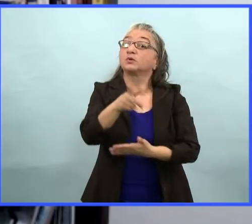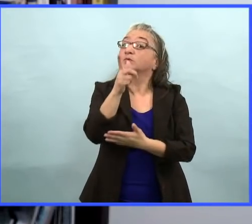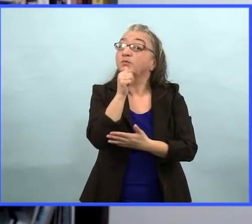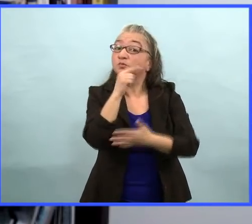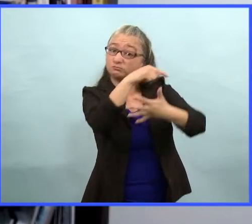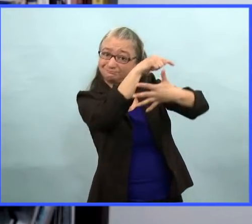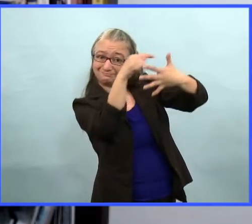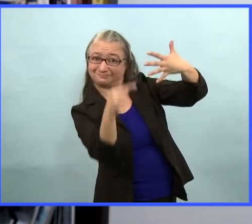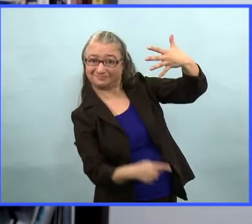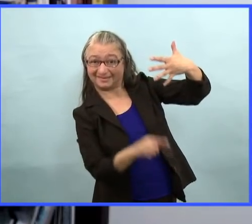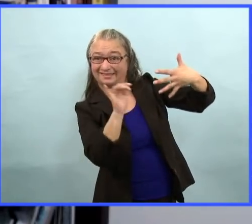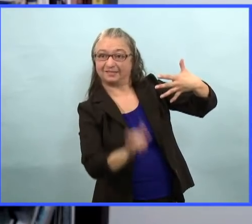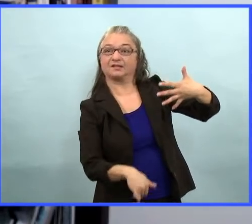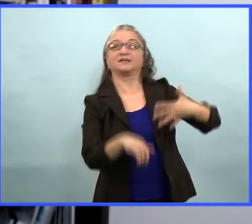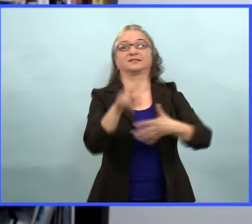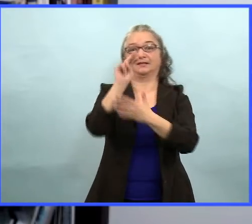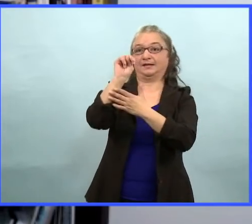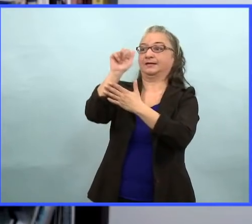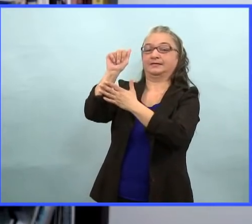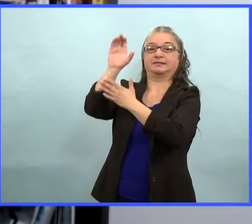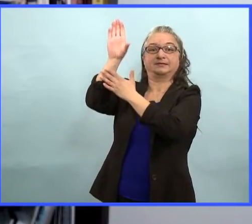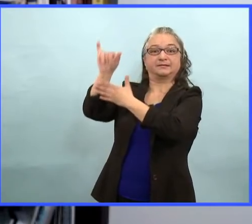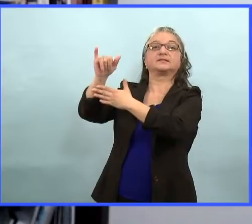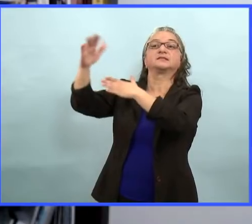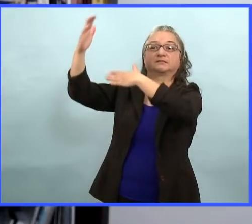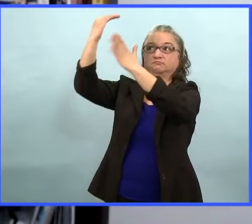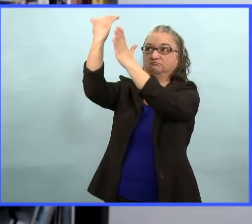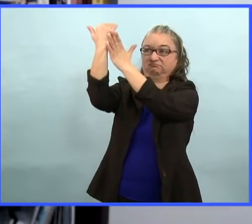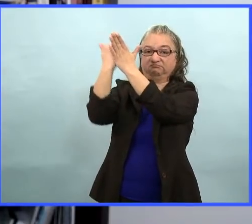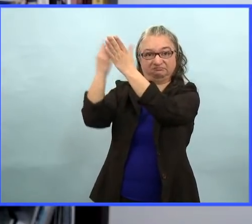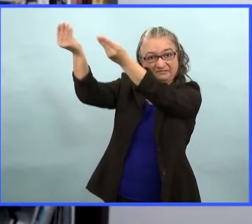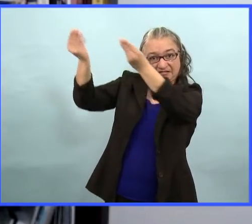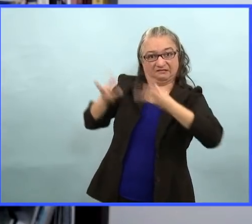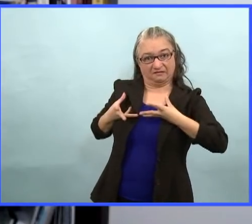i will note that there is no change to our recommendations for teens who are moderately